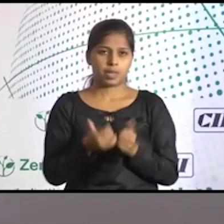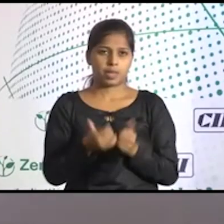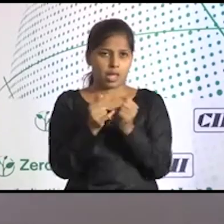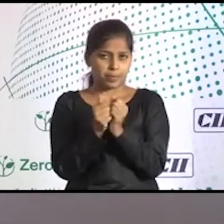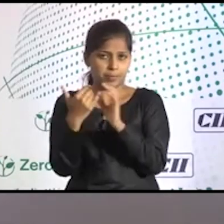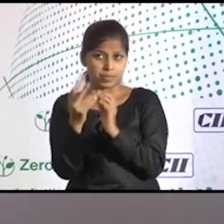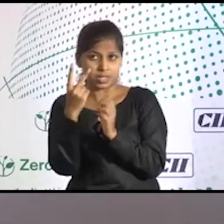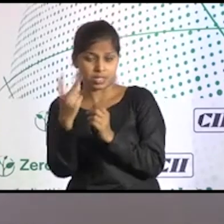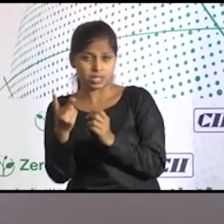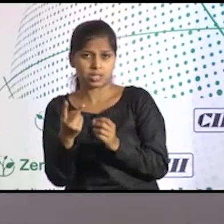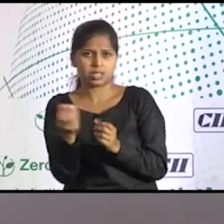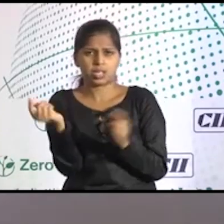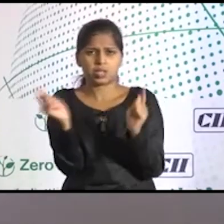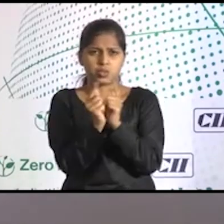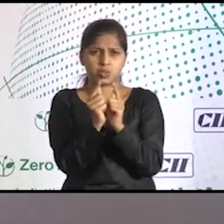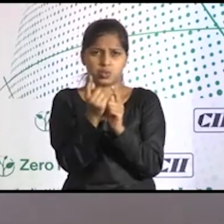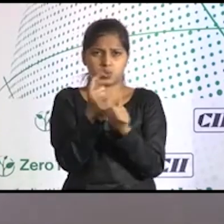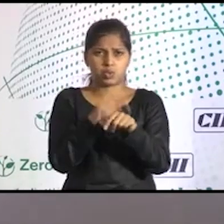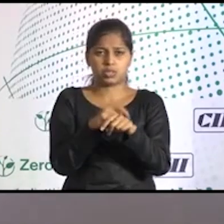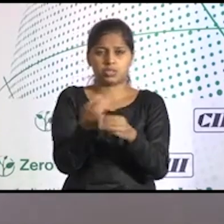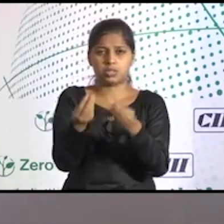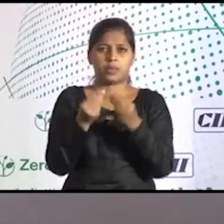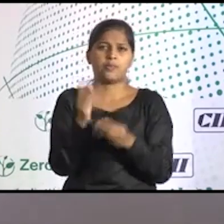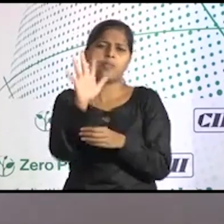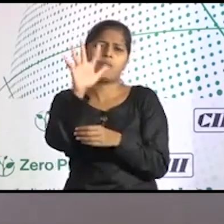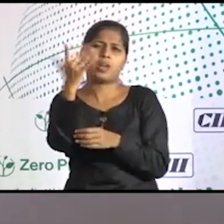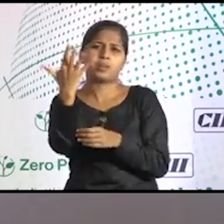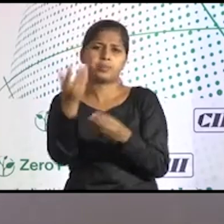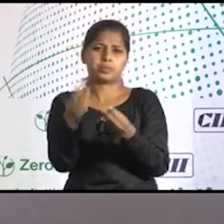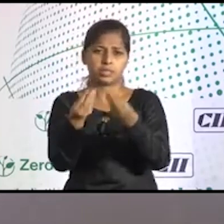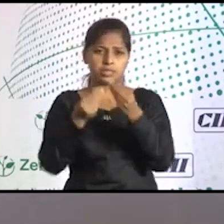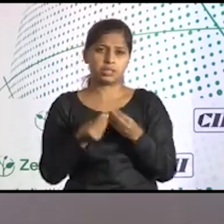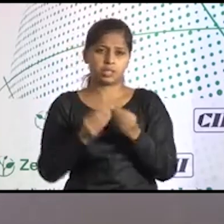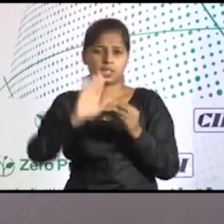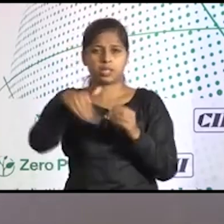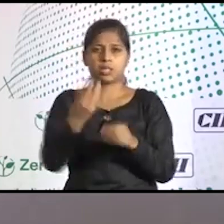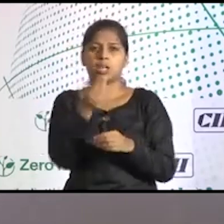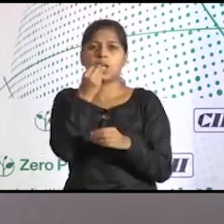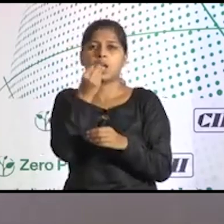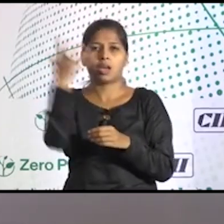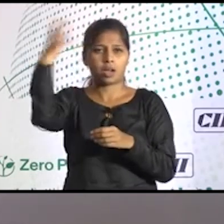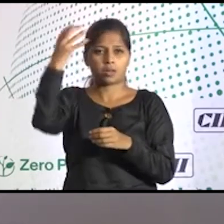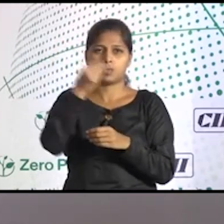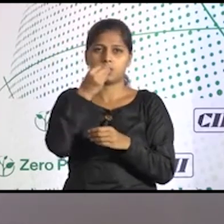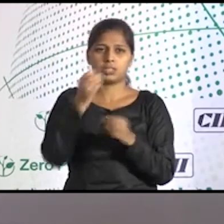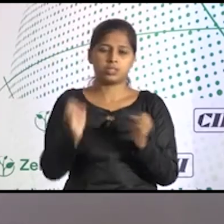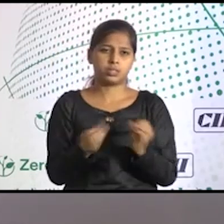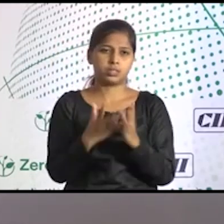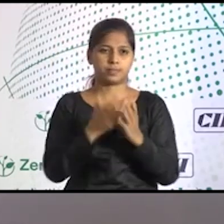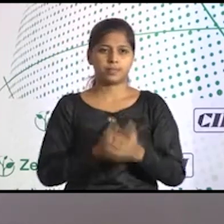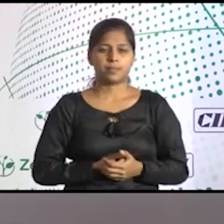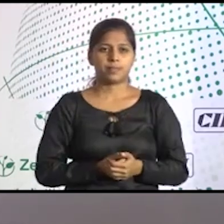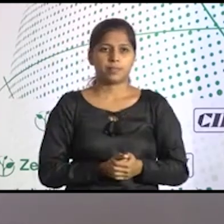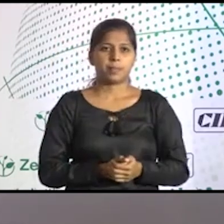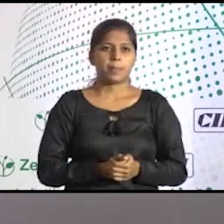is taking some time, so we have another 5 minutes to continue. Even if you ran for lunch, nothing's going to happen just to stay here.